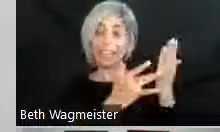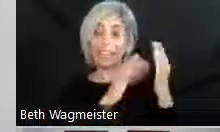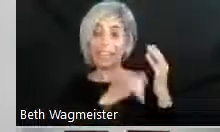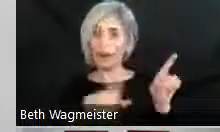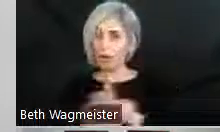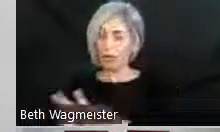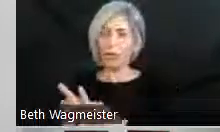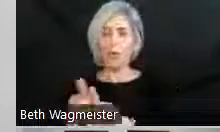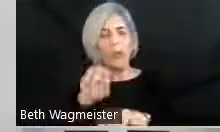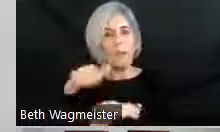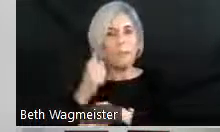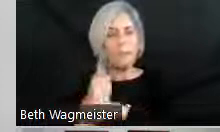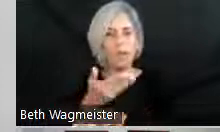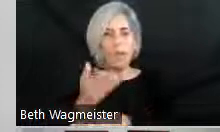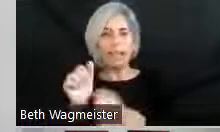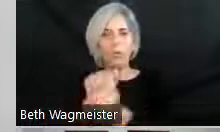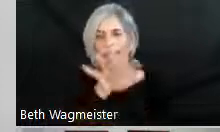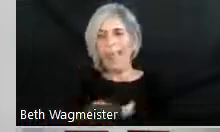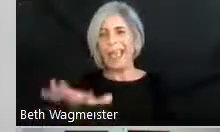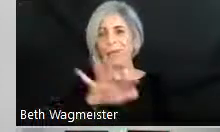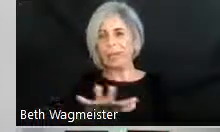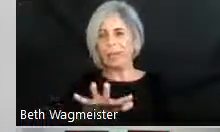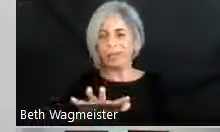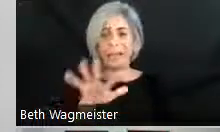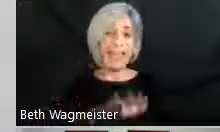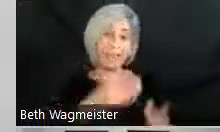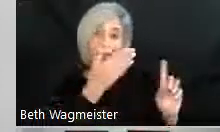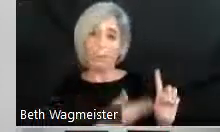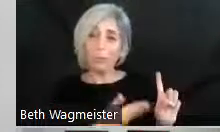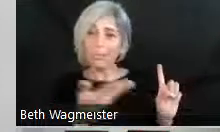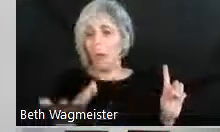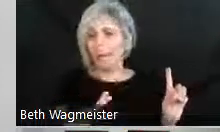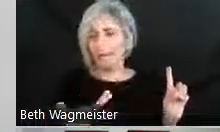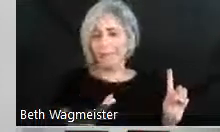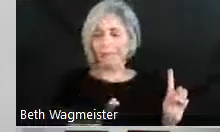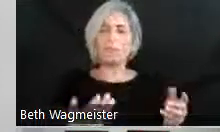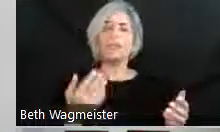We build things according to the average. What is the average person? At the Wright Patterson air force